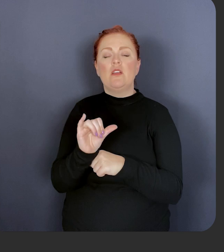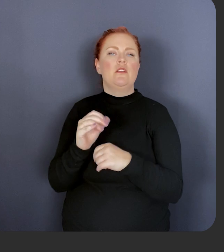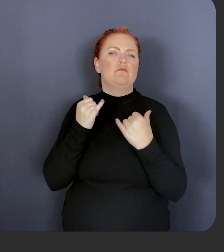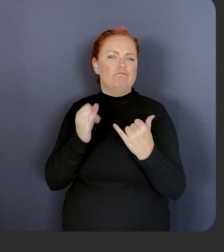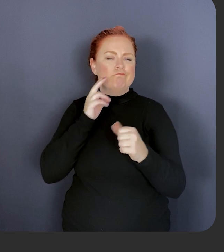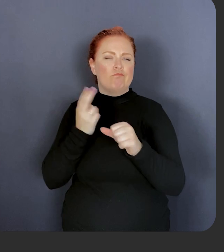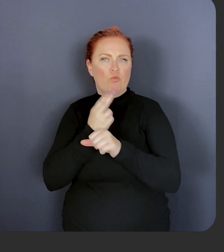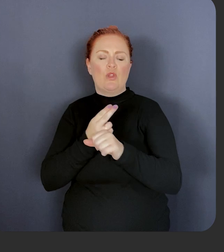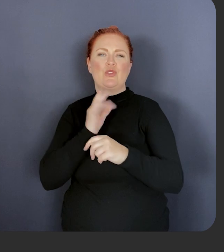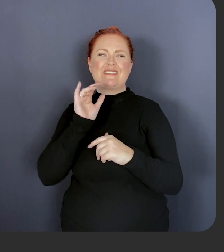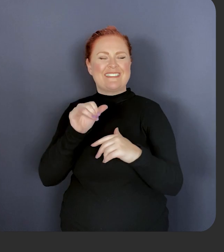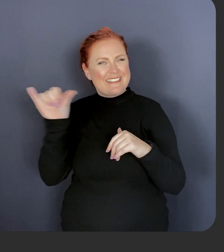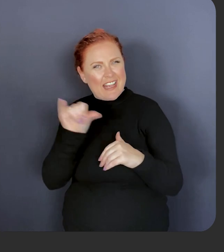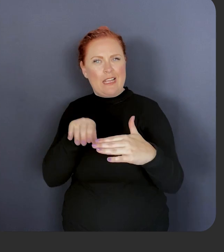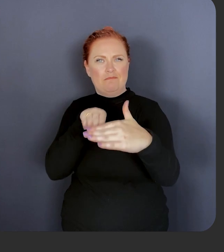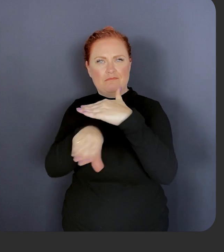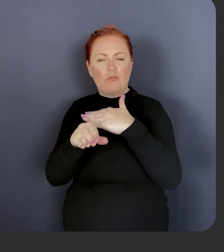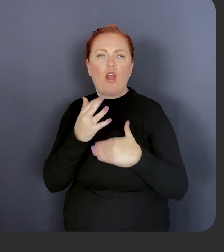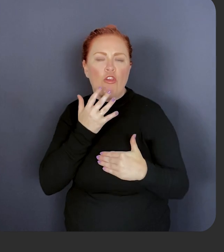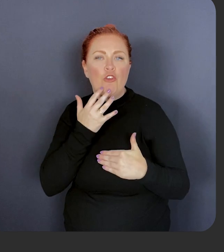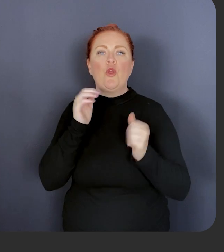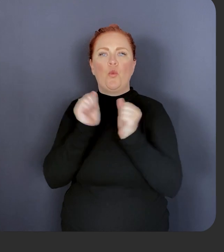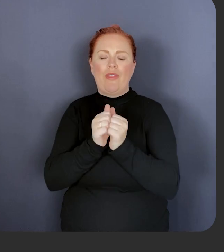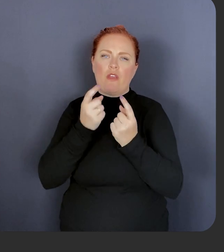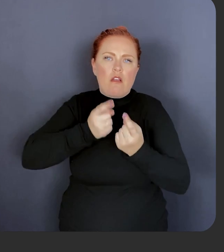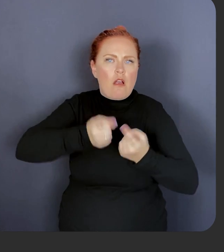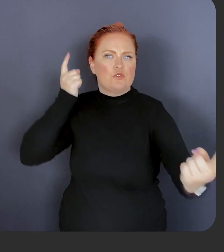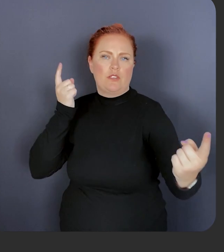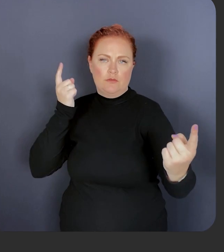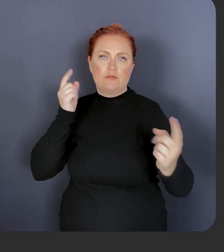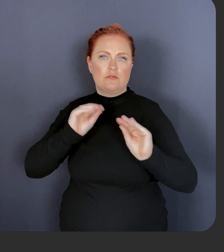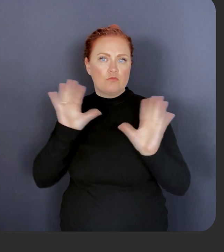going to use that accessible color with the highest contrast.